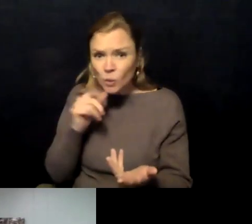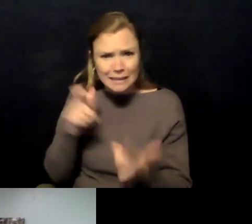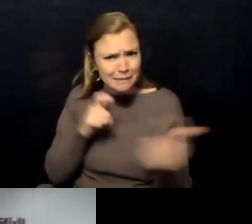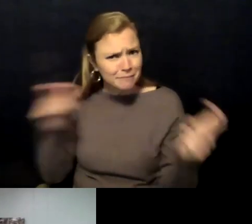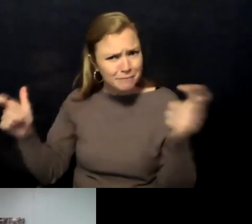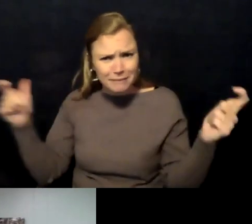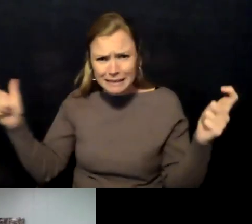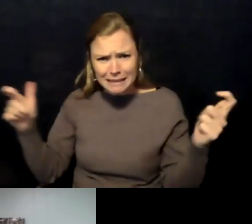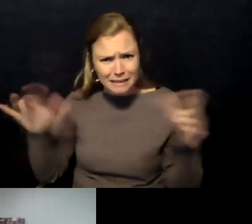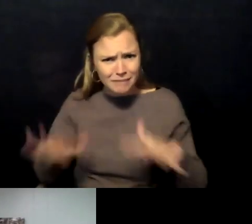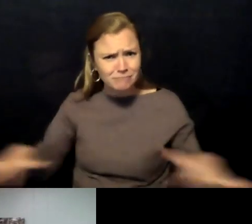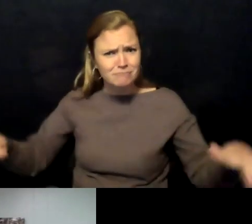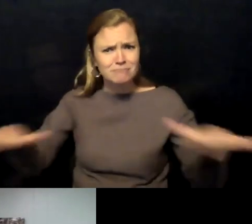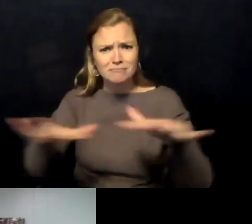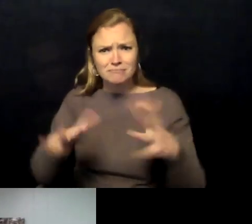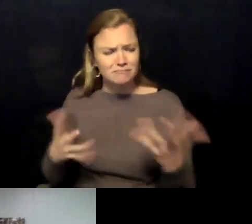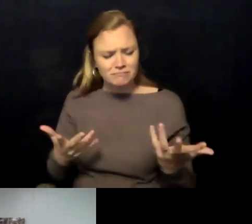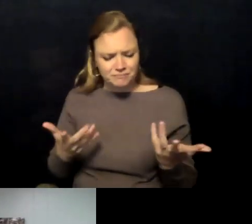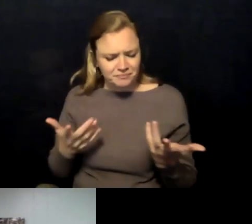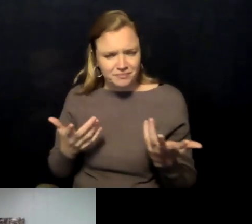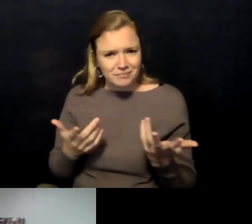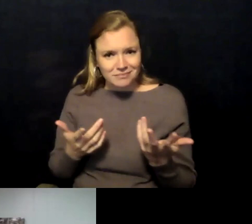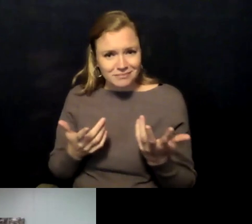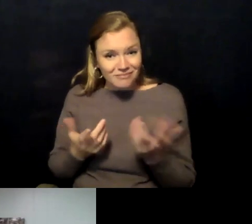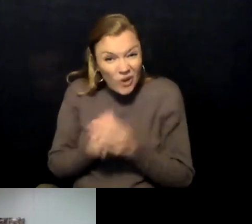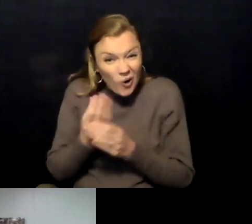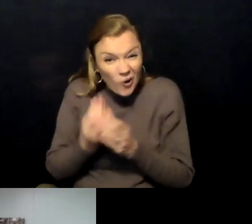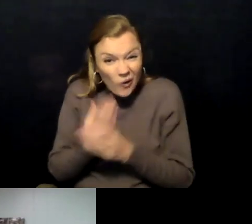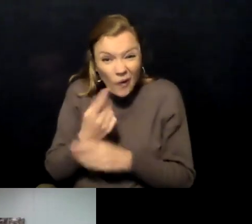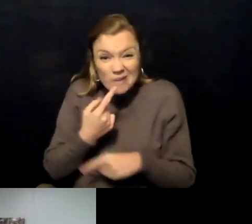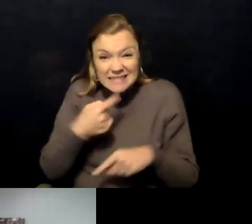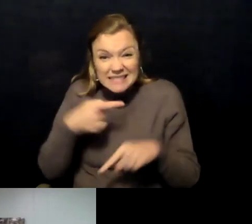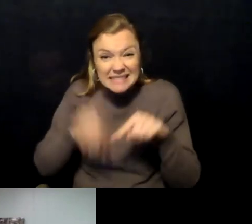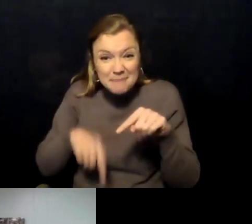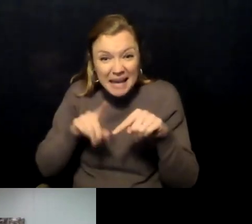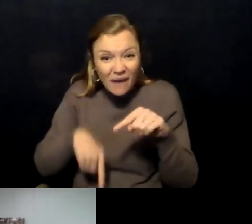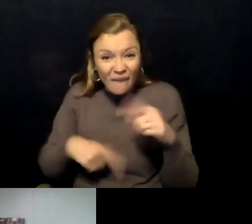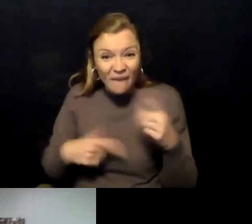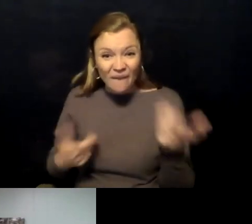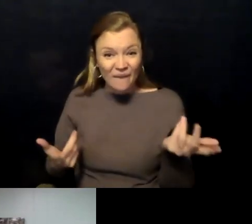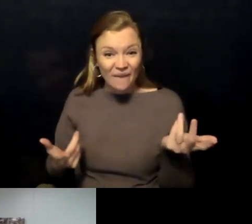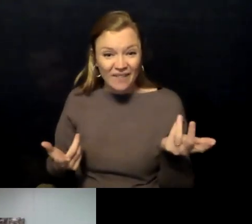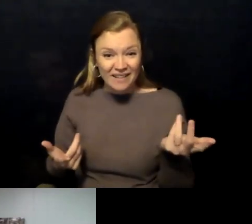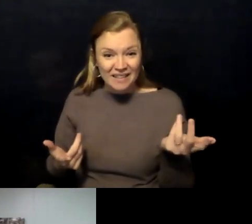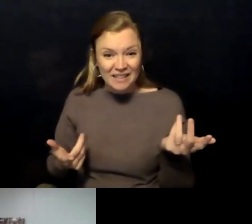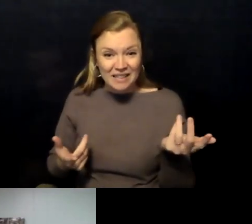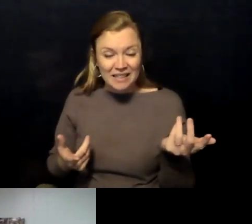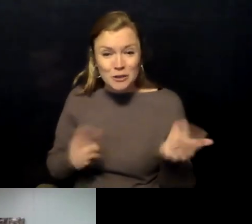You know, grow a tomato! You know, it's so cool to like